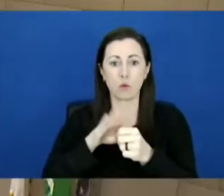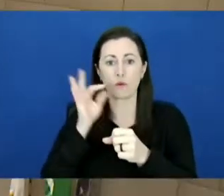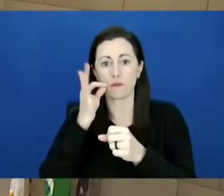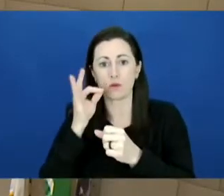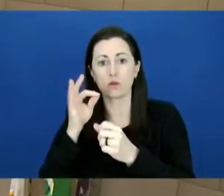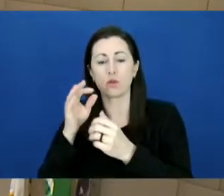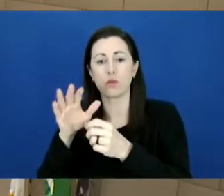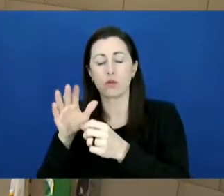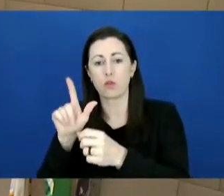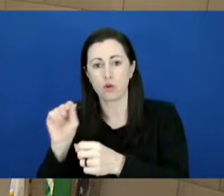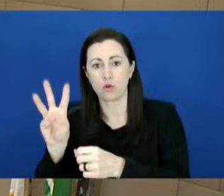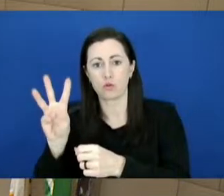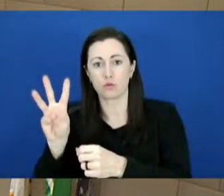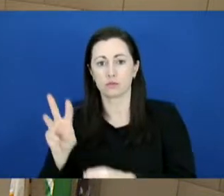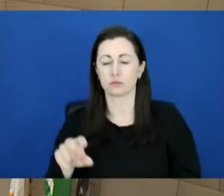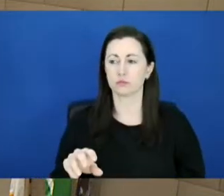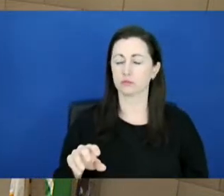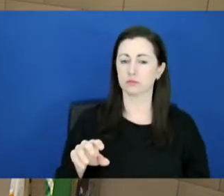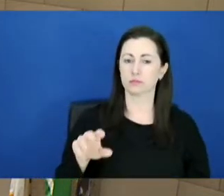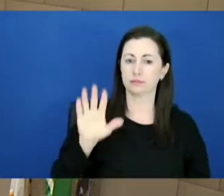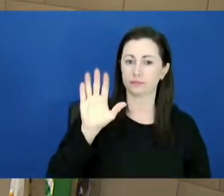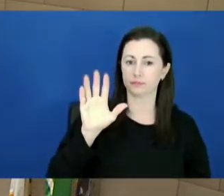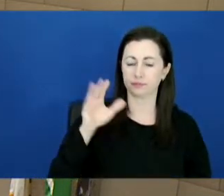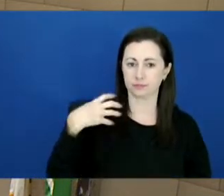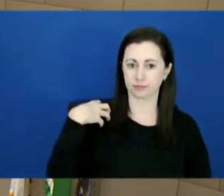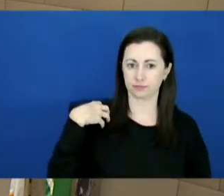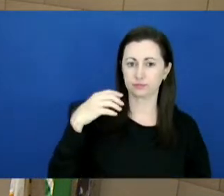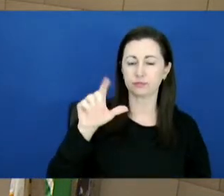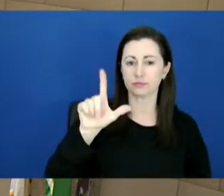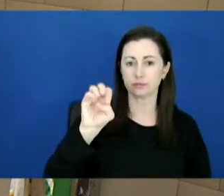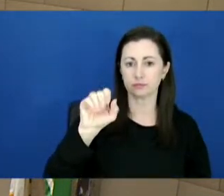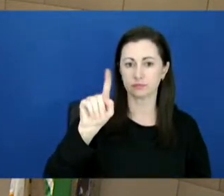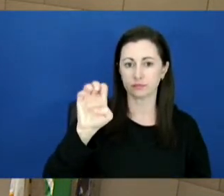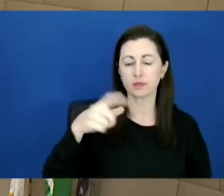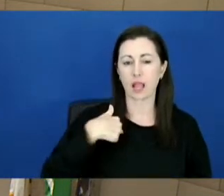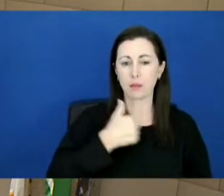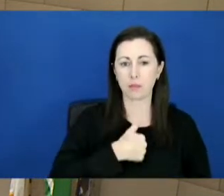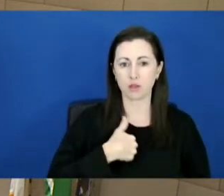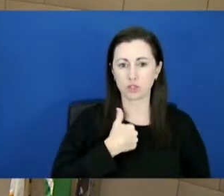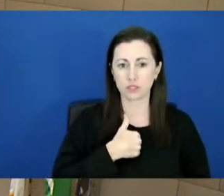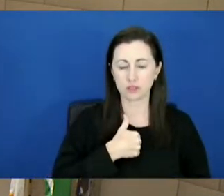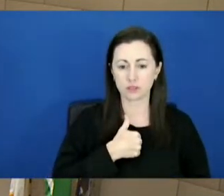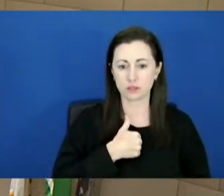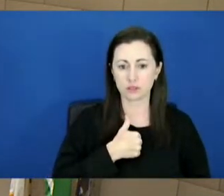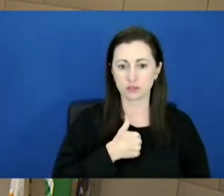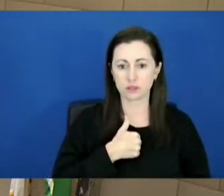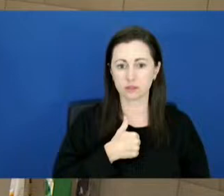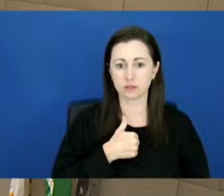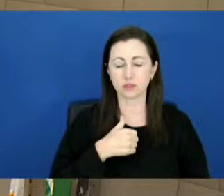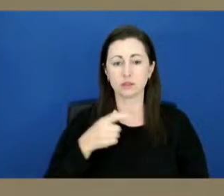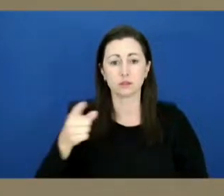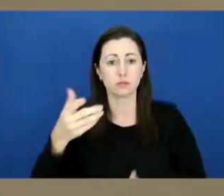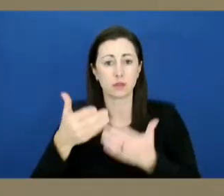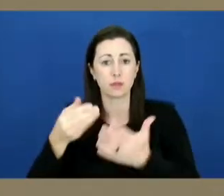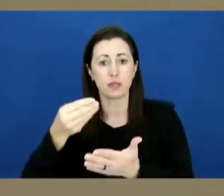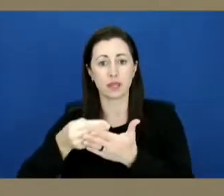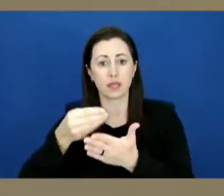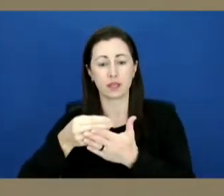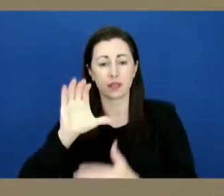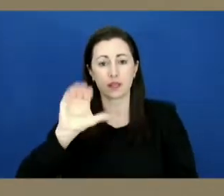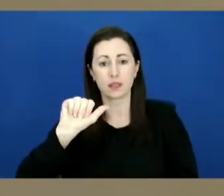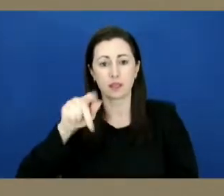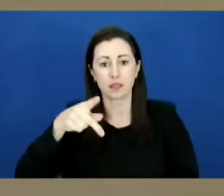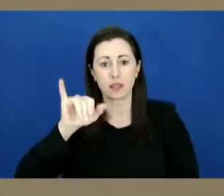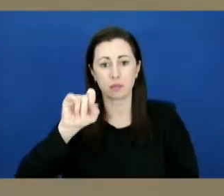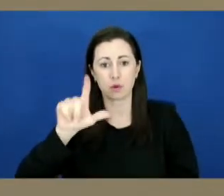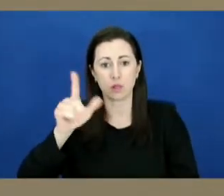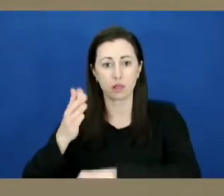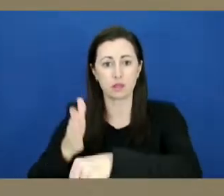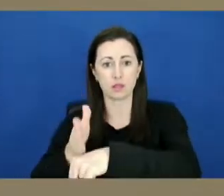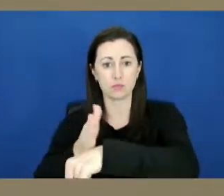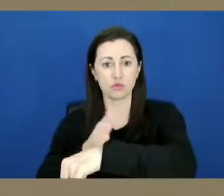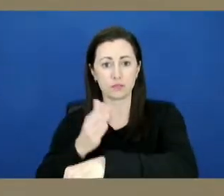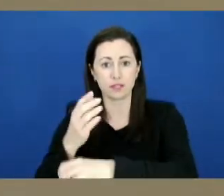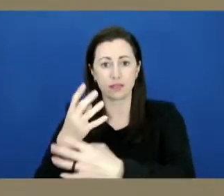ALIENS WITH CONVICTIONS OF